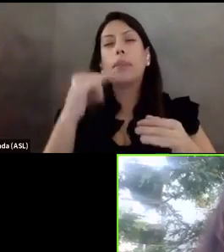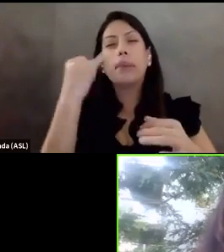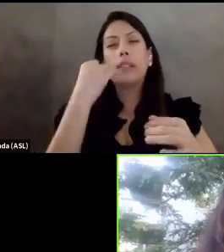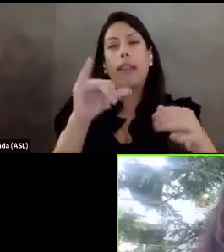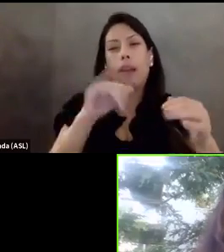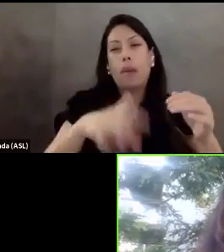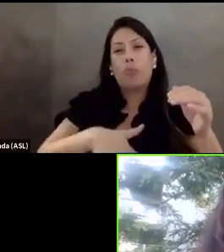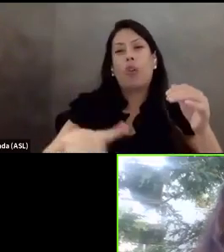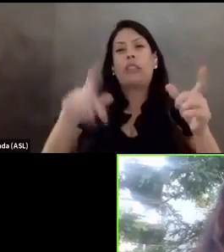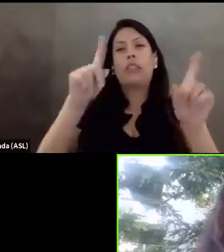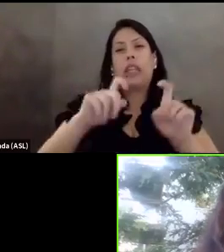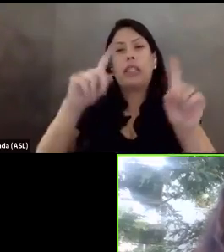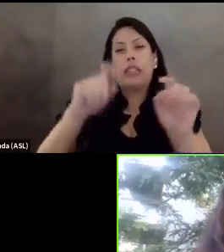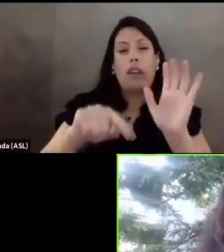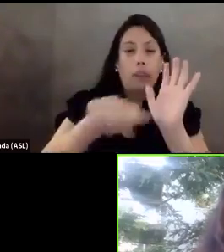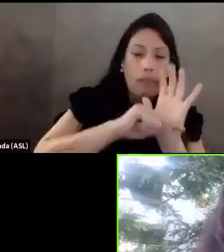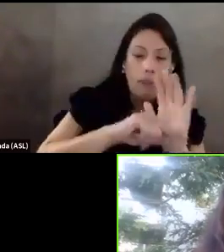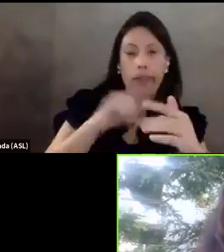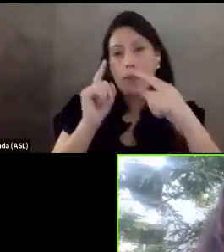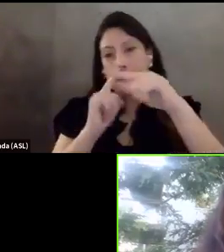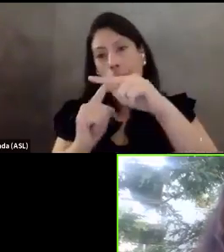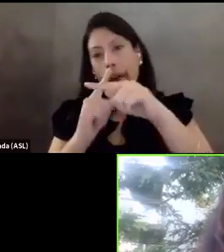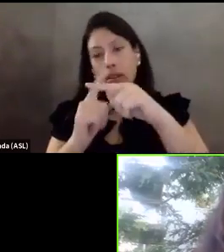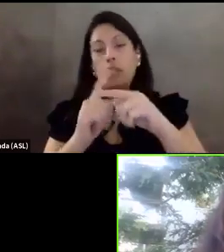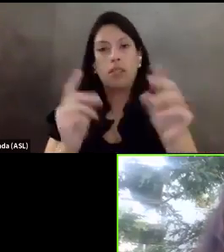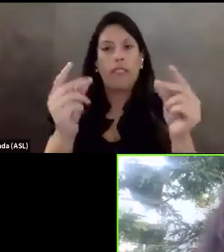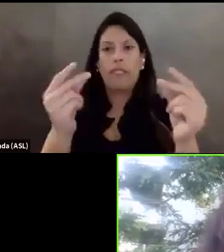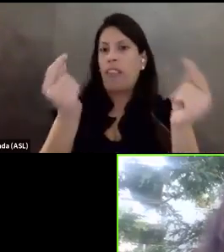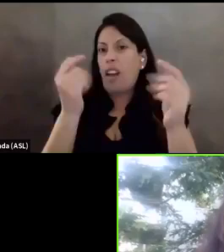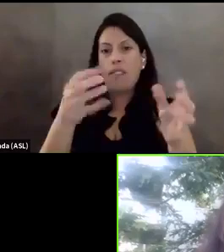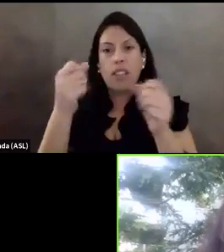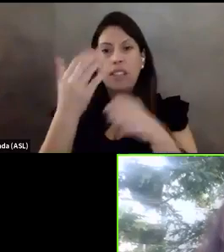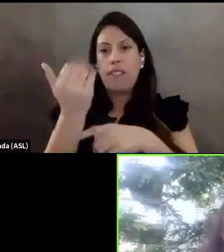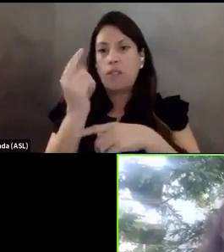test with a positive or negative result within 15 minutes.